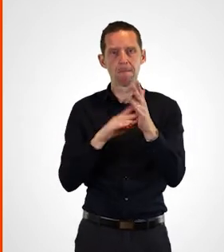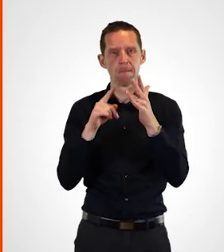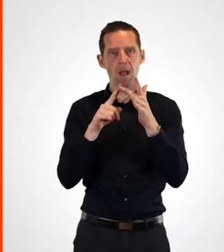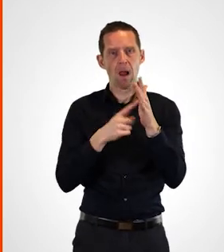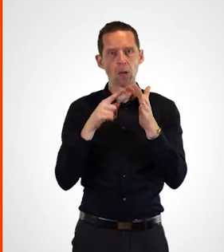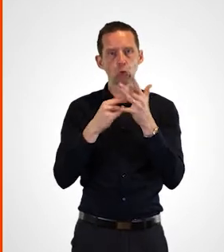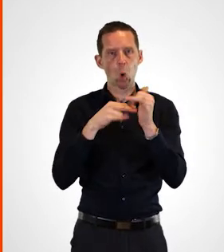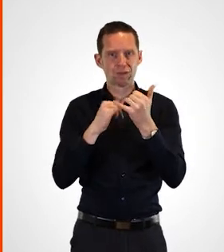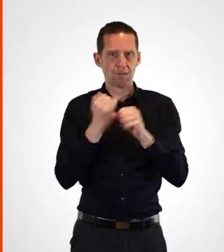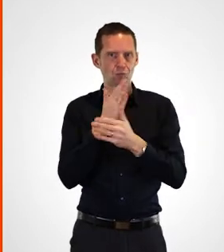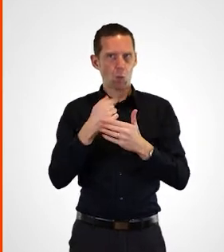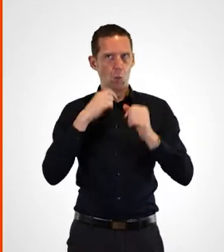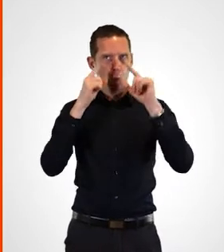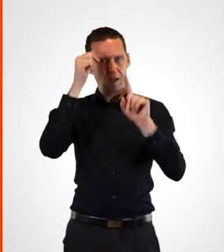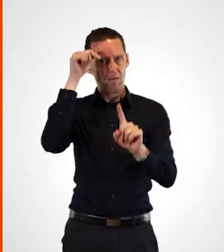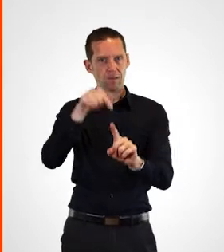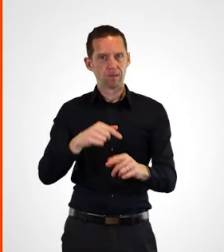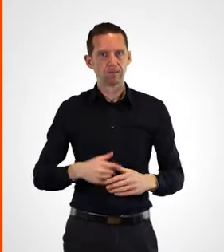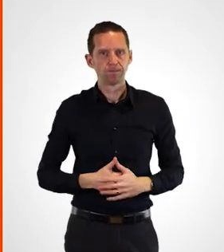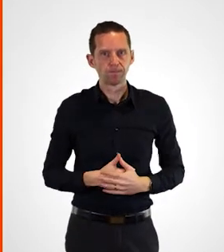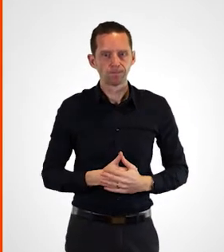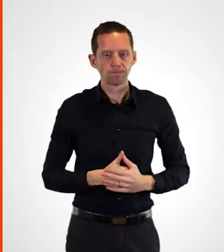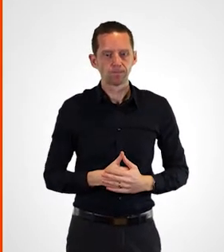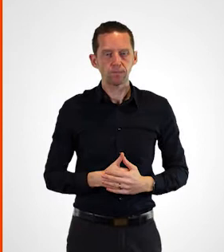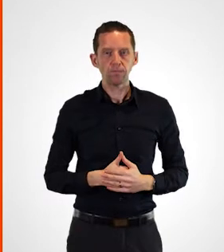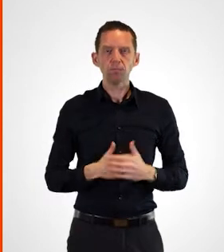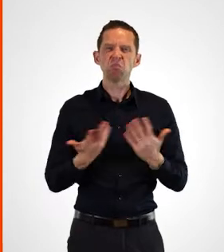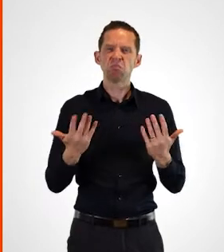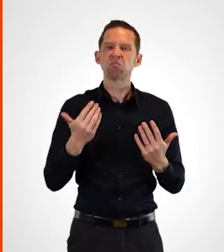So some of the considerations in the early parts of this path